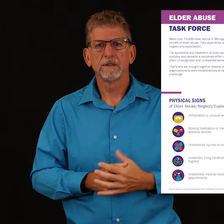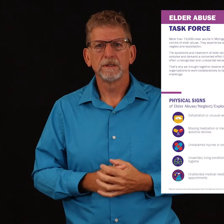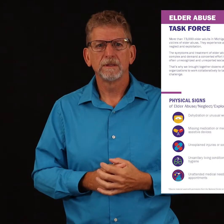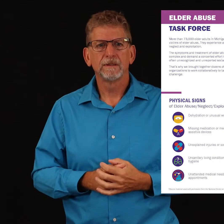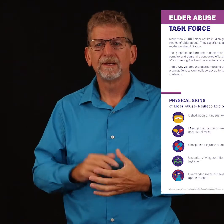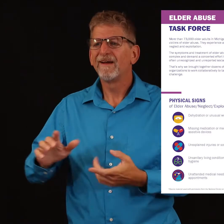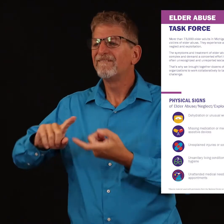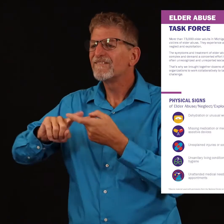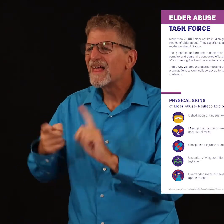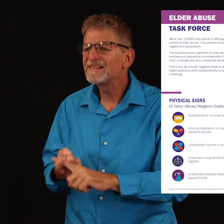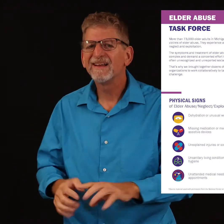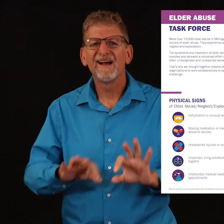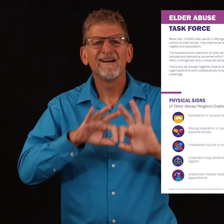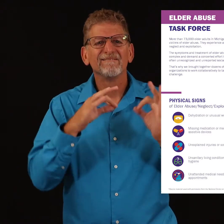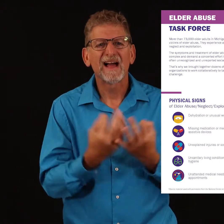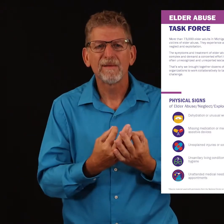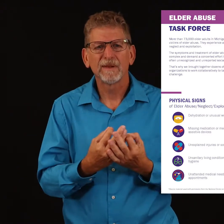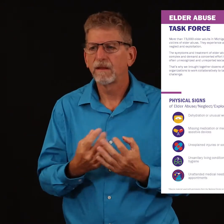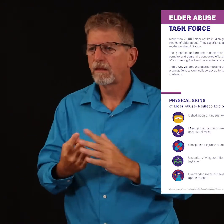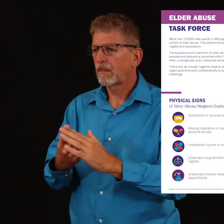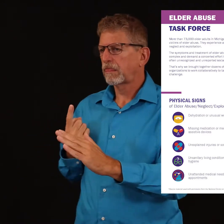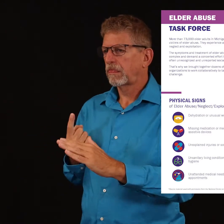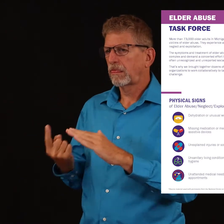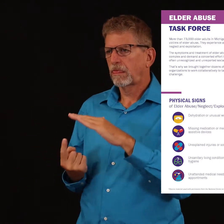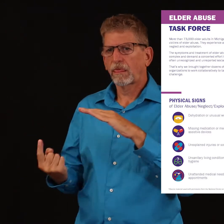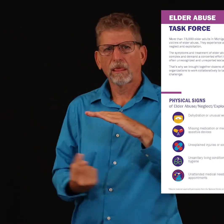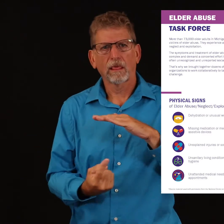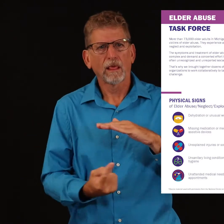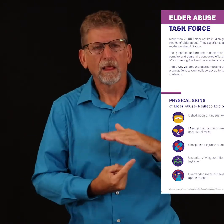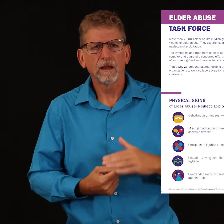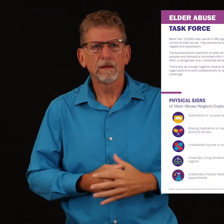Isolation from friends or family